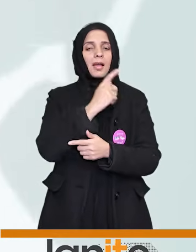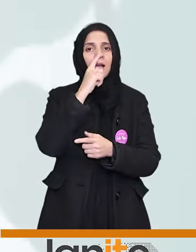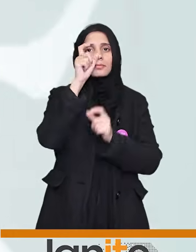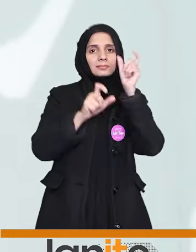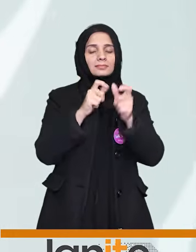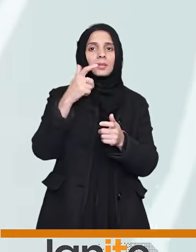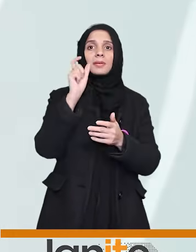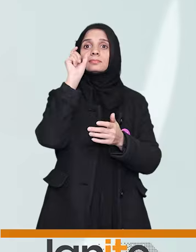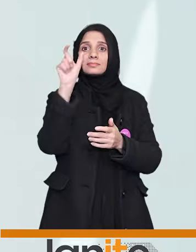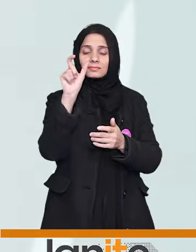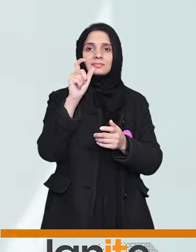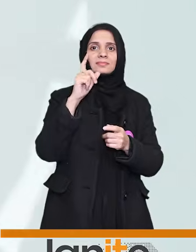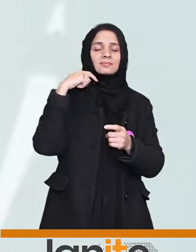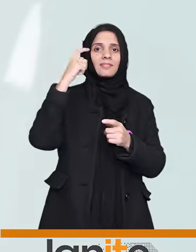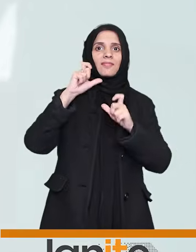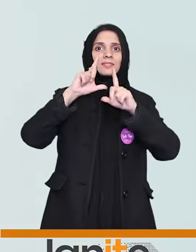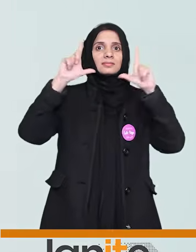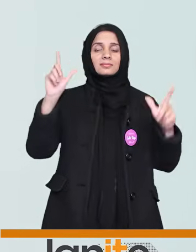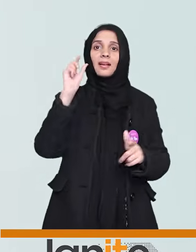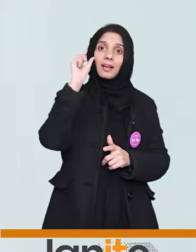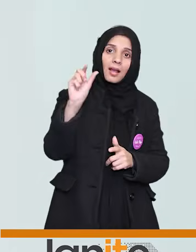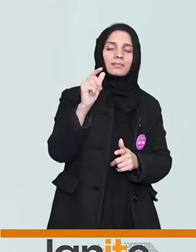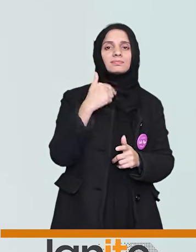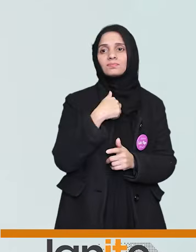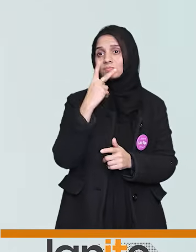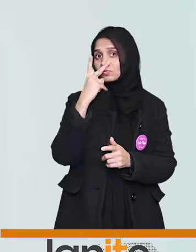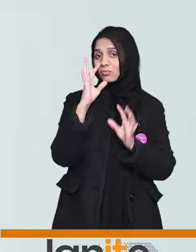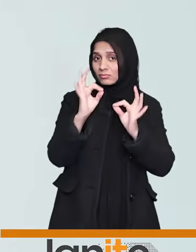I will come myself to meet you This I promise. in your city wherever you live on my own expense.